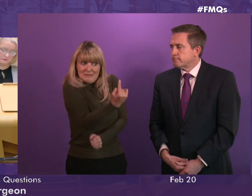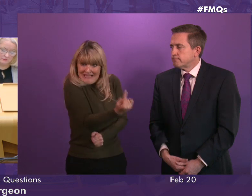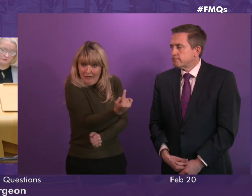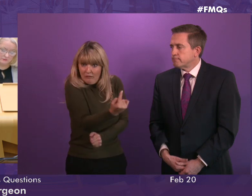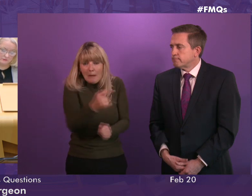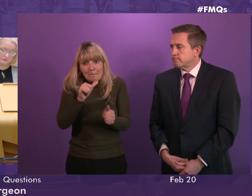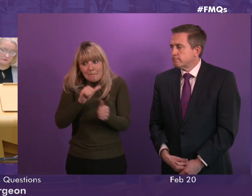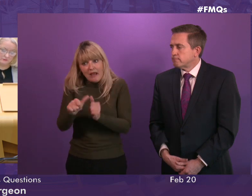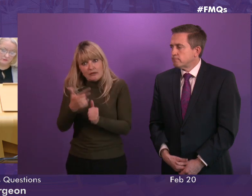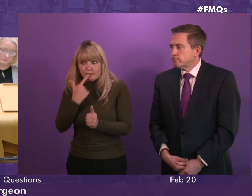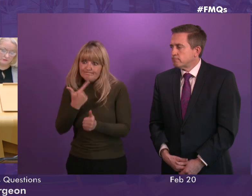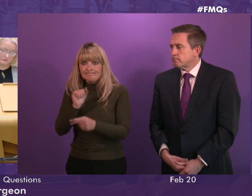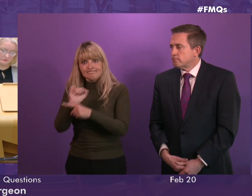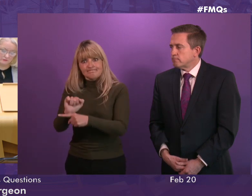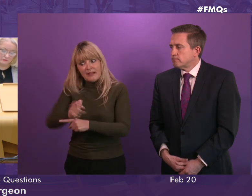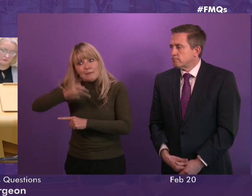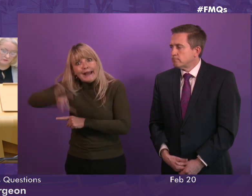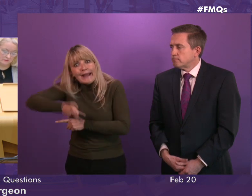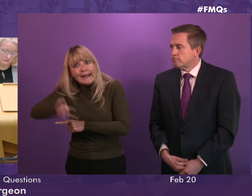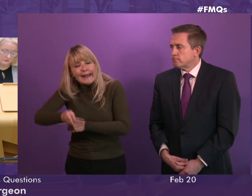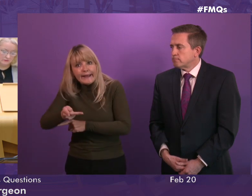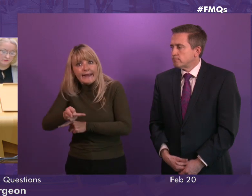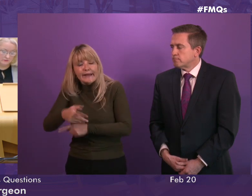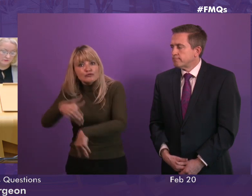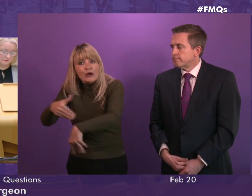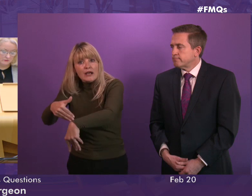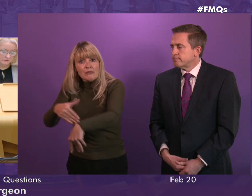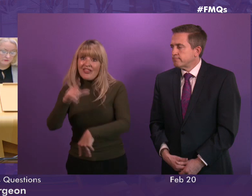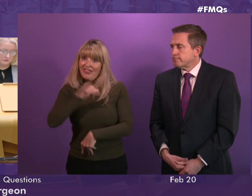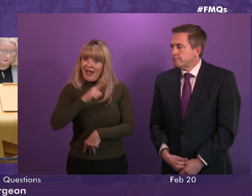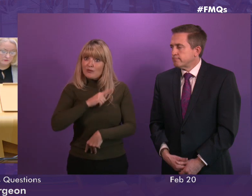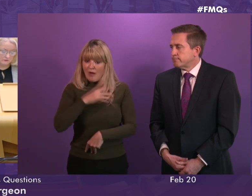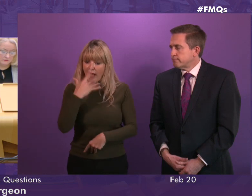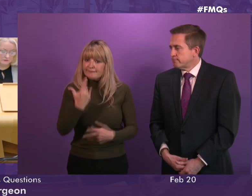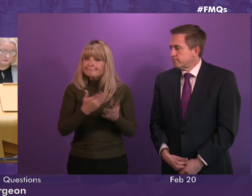well as better for society as a whole. That is why we are taking forward a range of reforms.